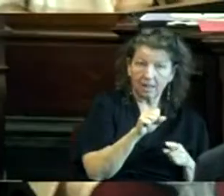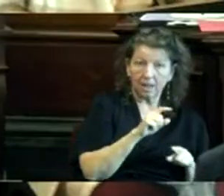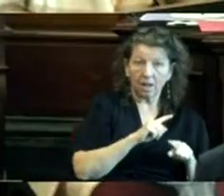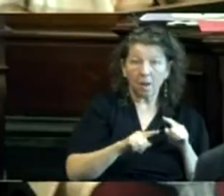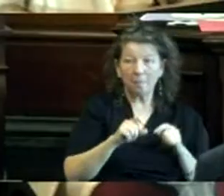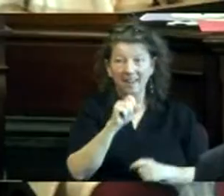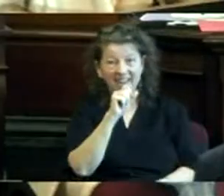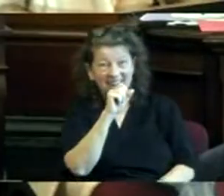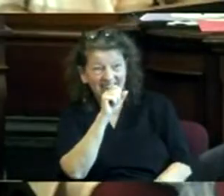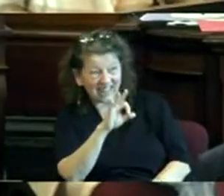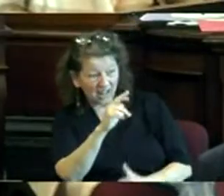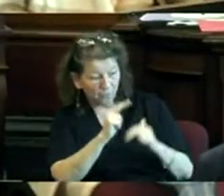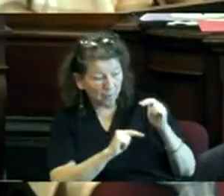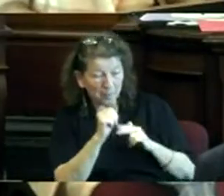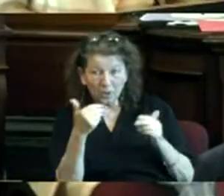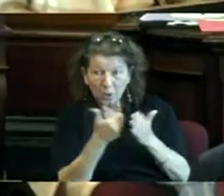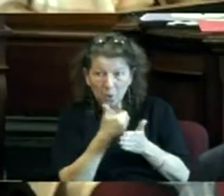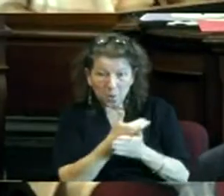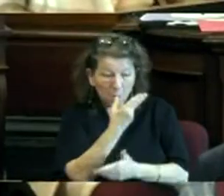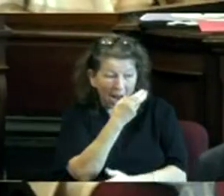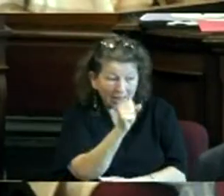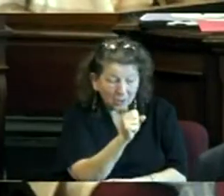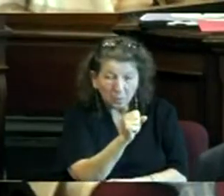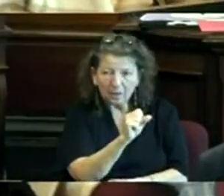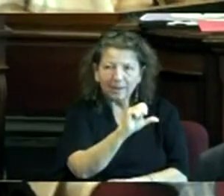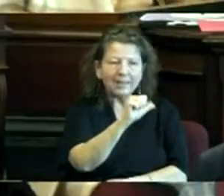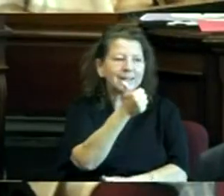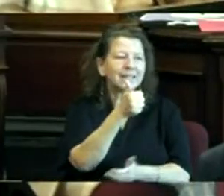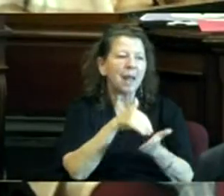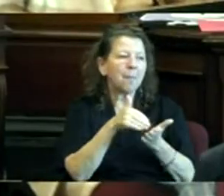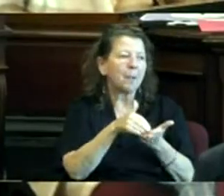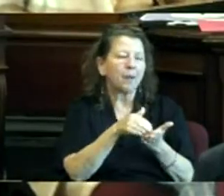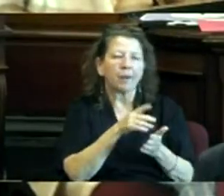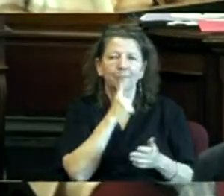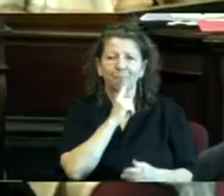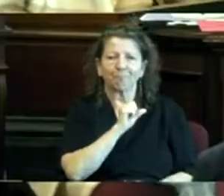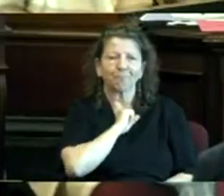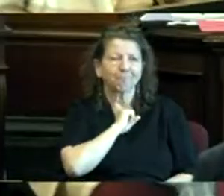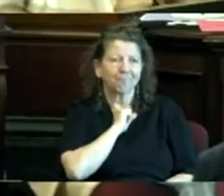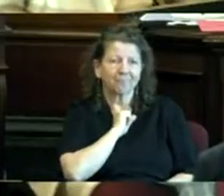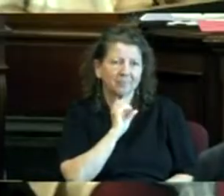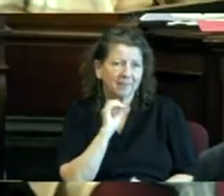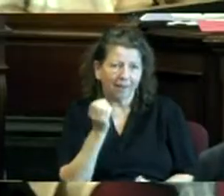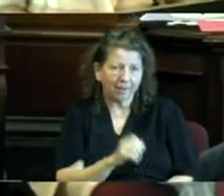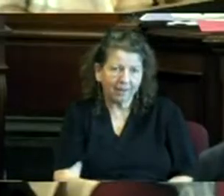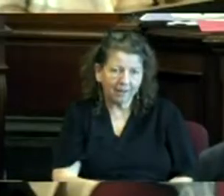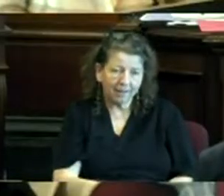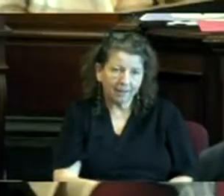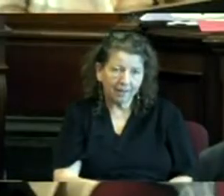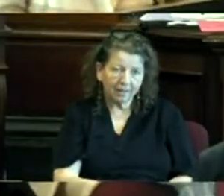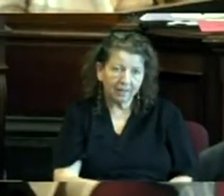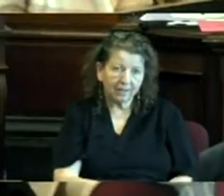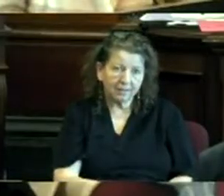million. That's a lot of money. But it doesn't approach what it